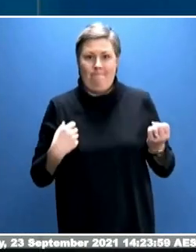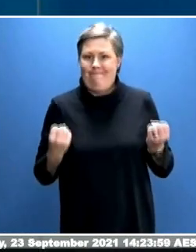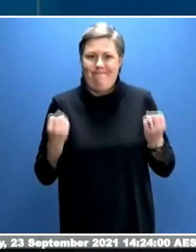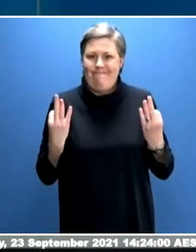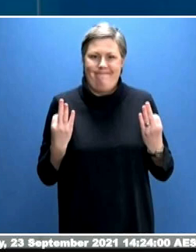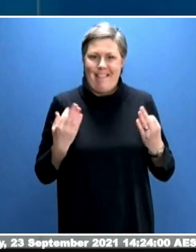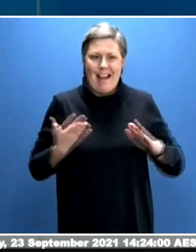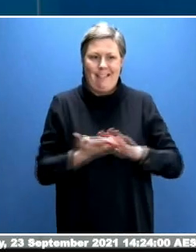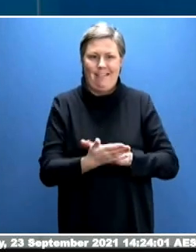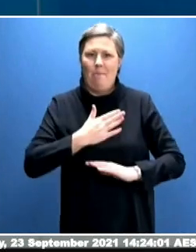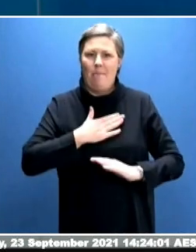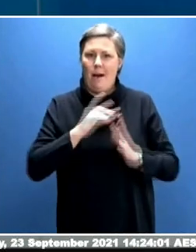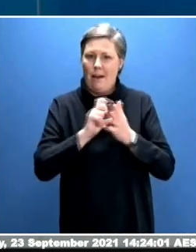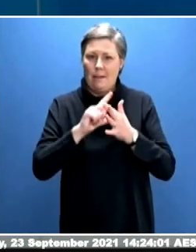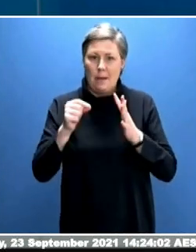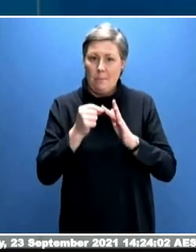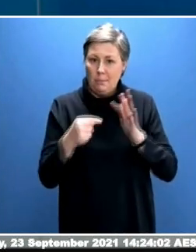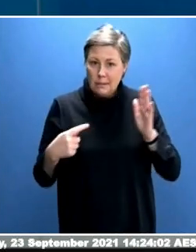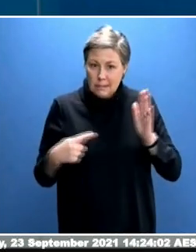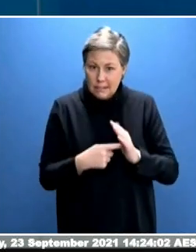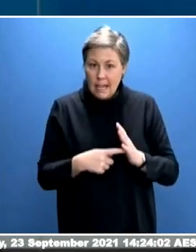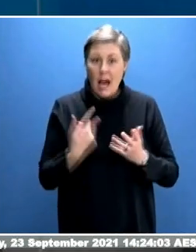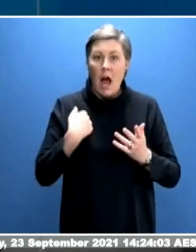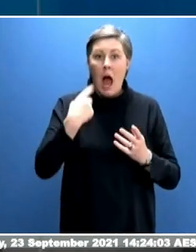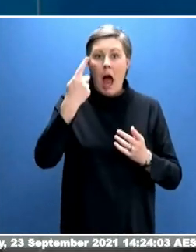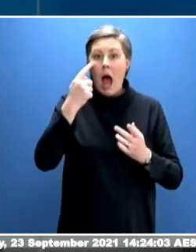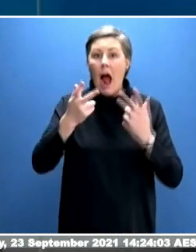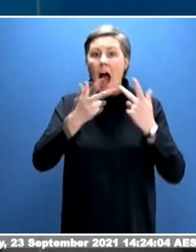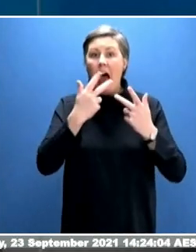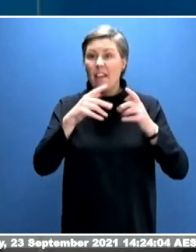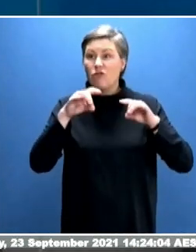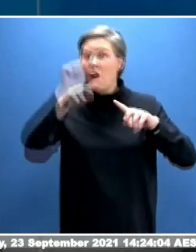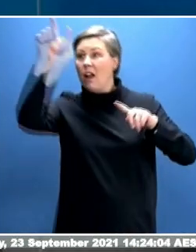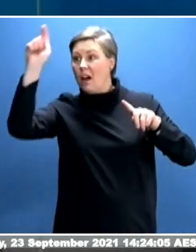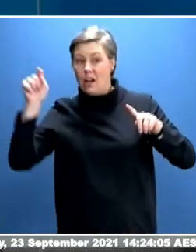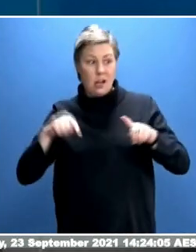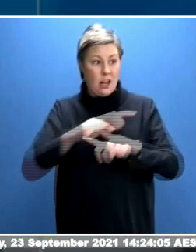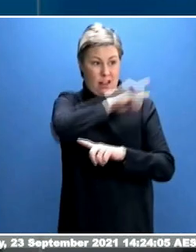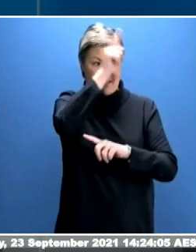There were no suitable interstate options and there would be significant risk in